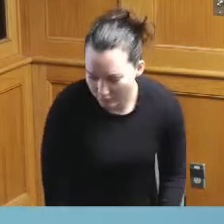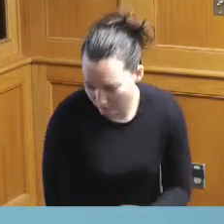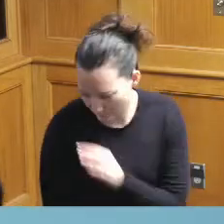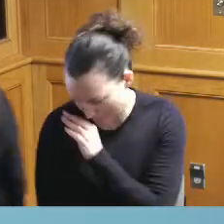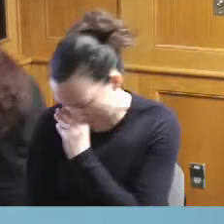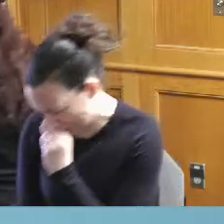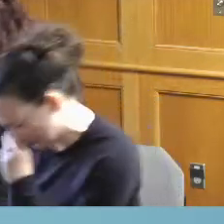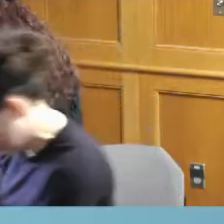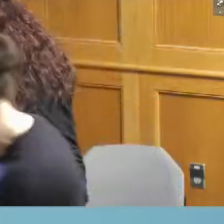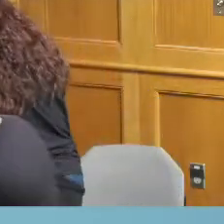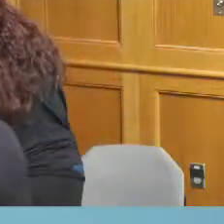additional personnel